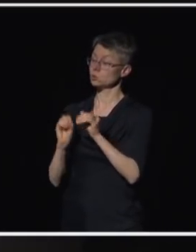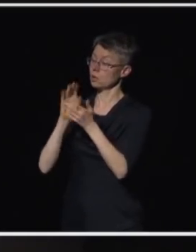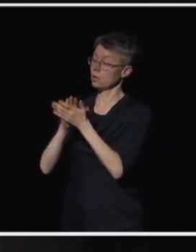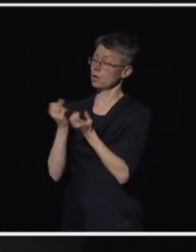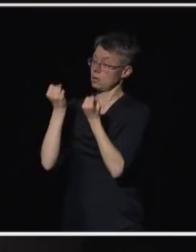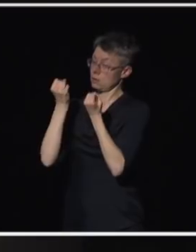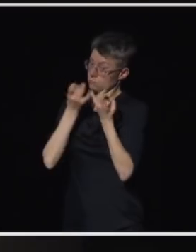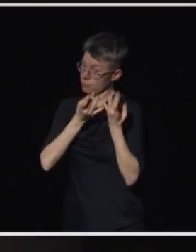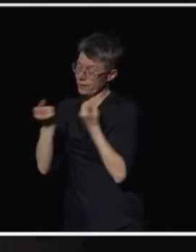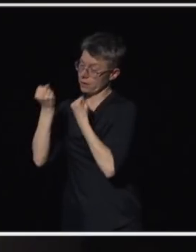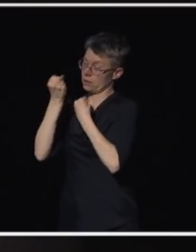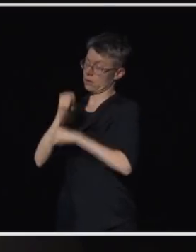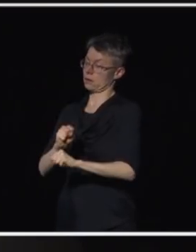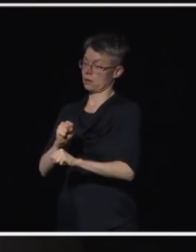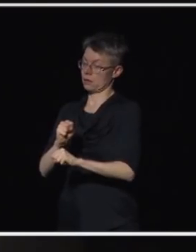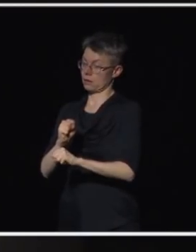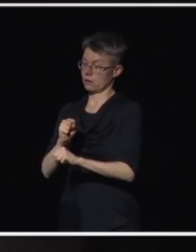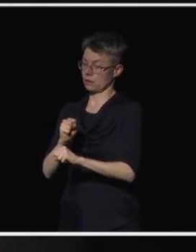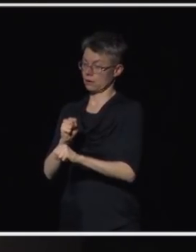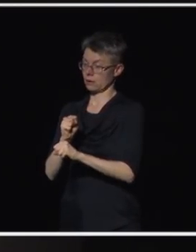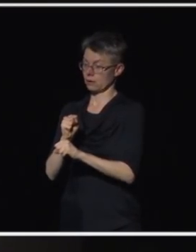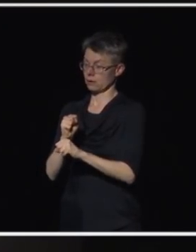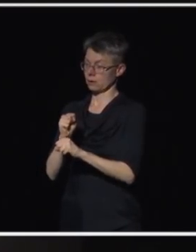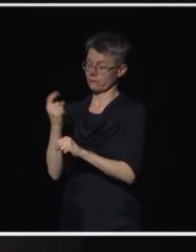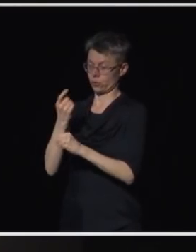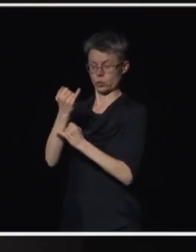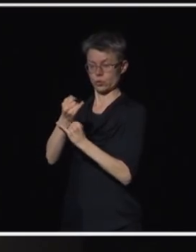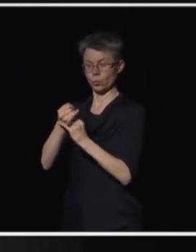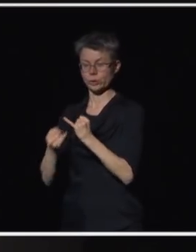against our better or our worse, I should say, impulses.